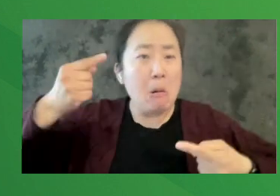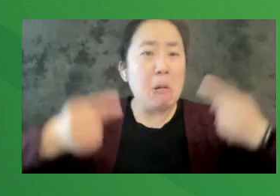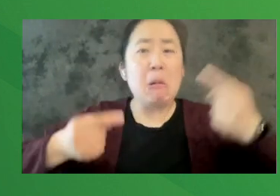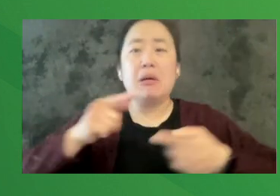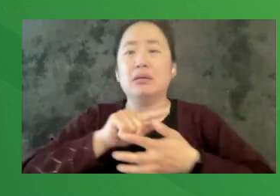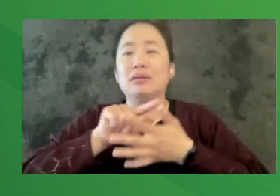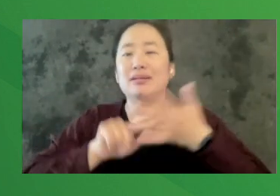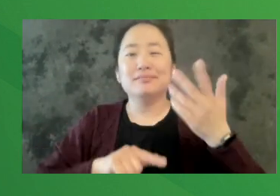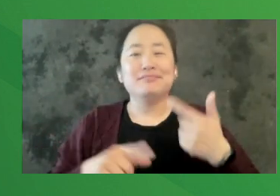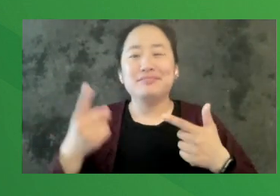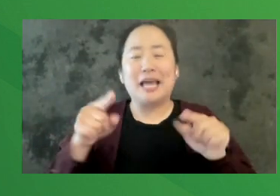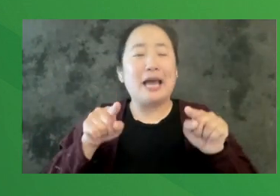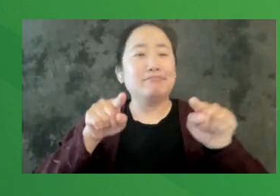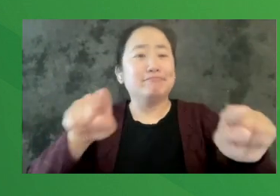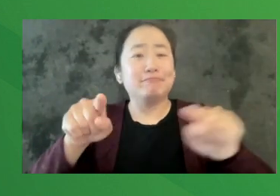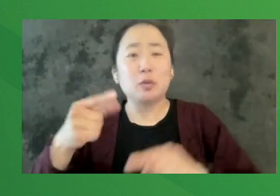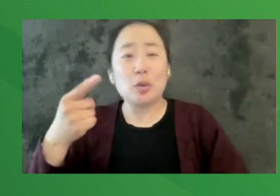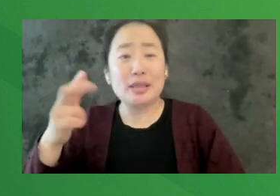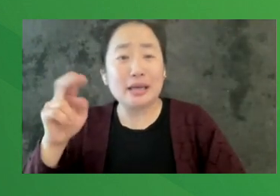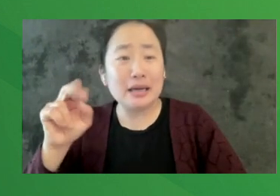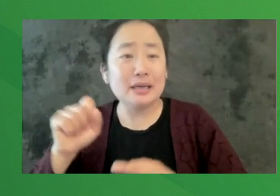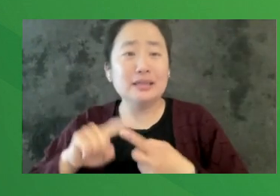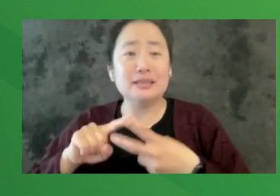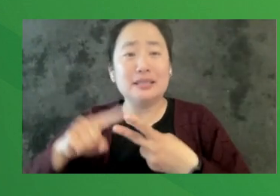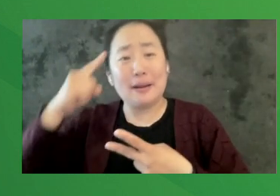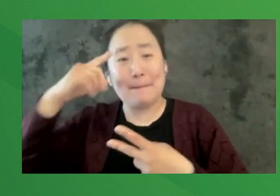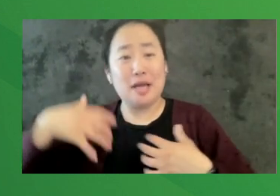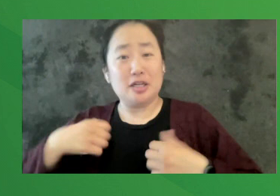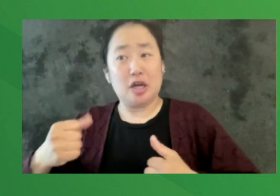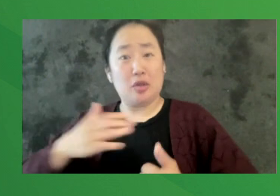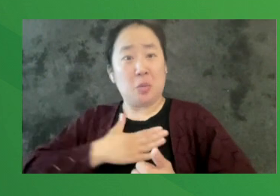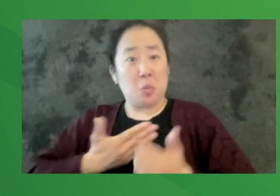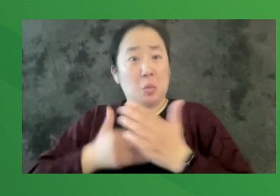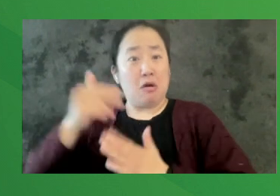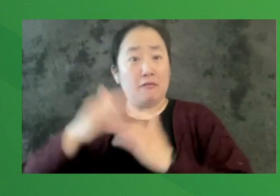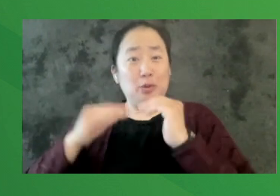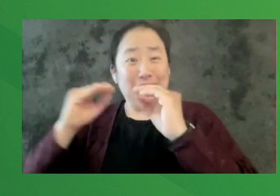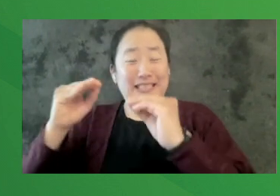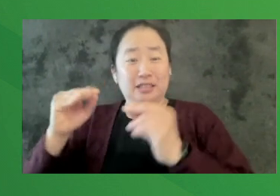mental health in terms of an issue of what they feel comfortable teaching. They also don't feel